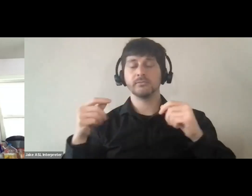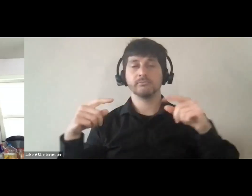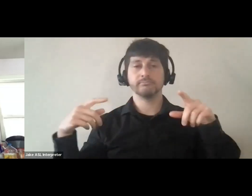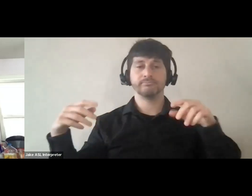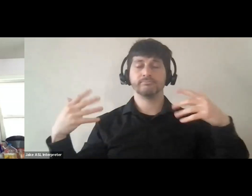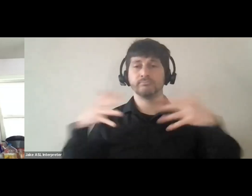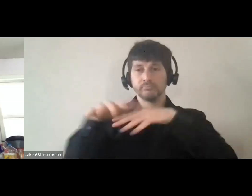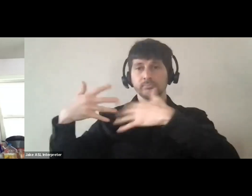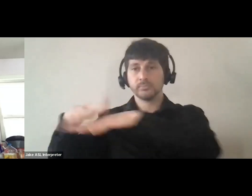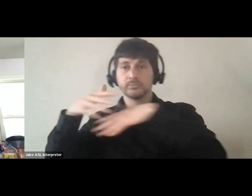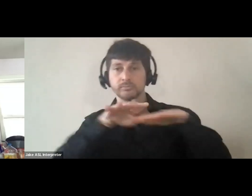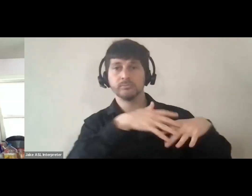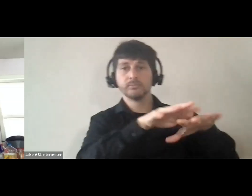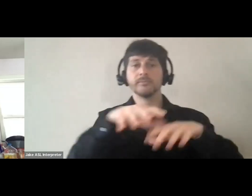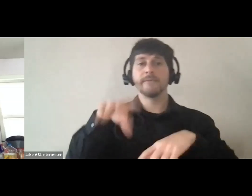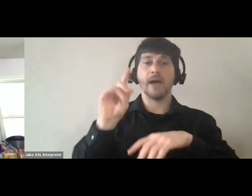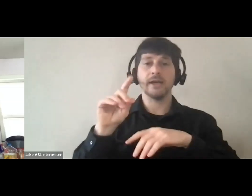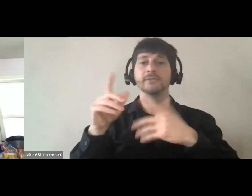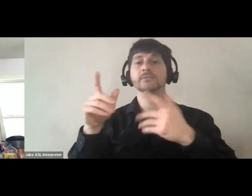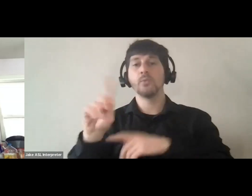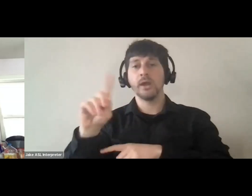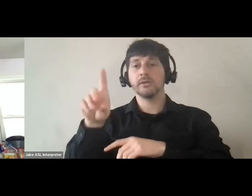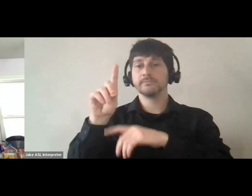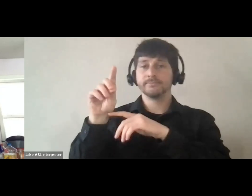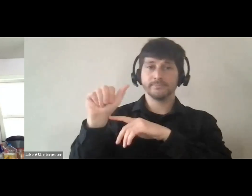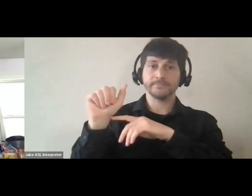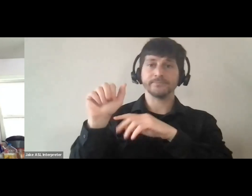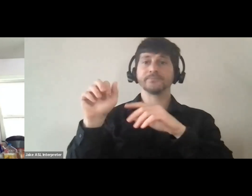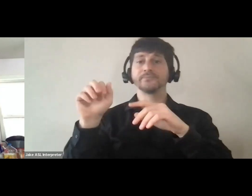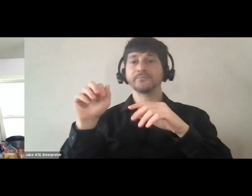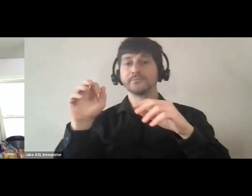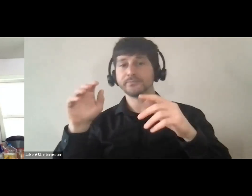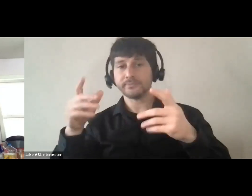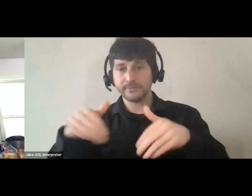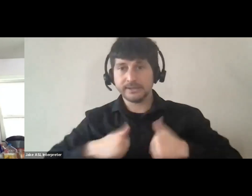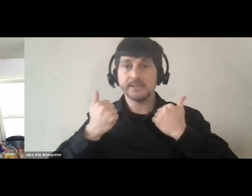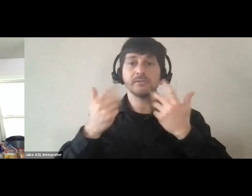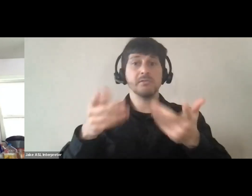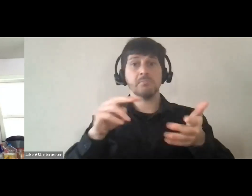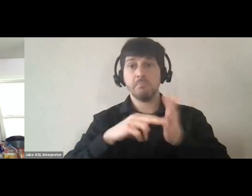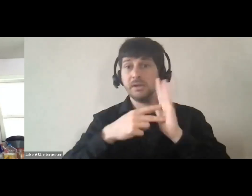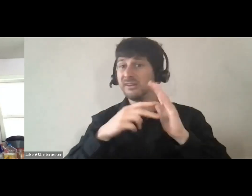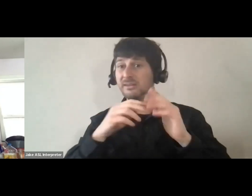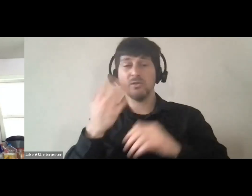We must grow the number of consumers from Latino communities by investing in cultural wealth and offering language justice wasted service. Must recognize that various intersections where disability exists.